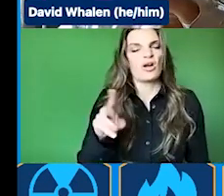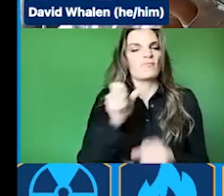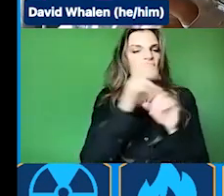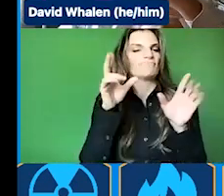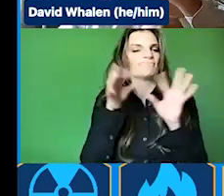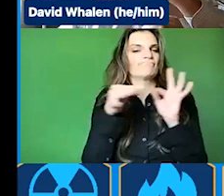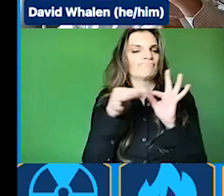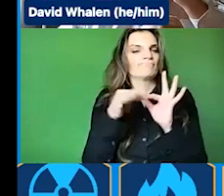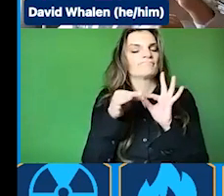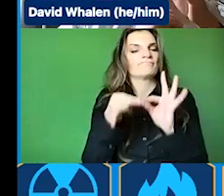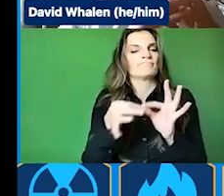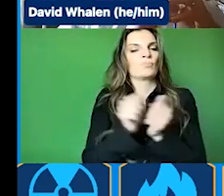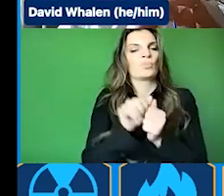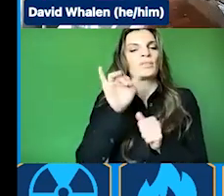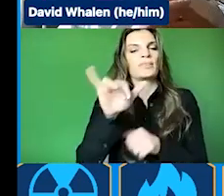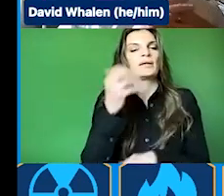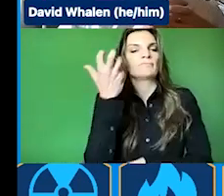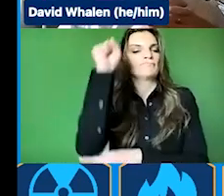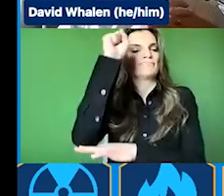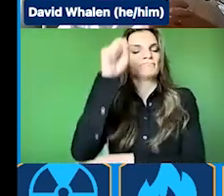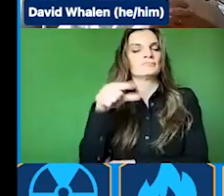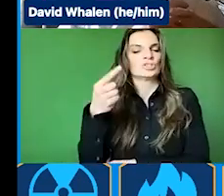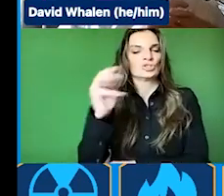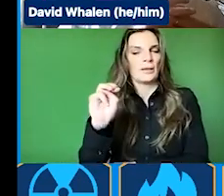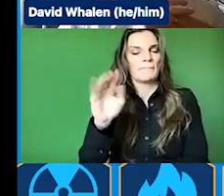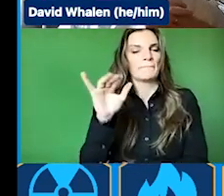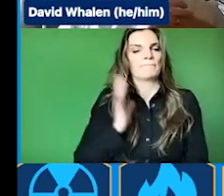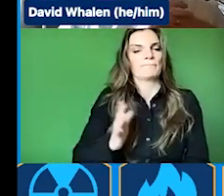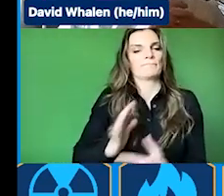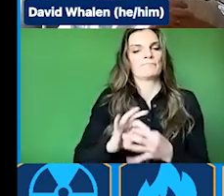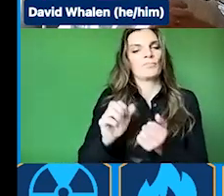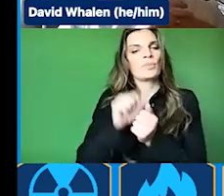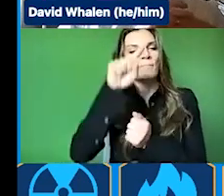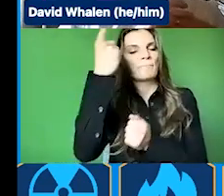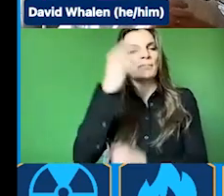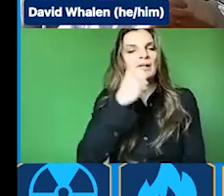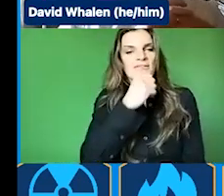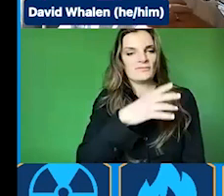the labor strike at General Motors specific to Black females, Black males then Black